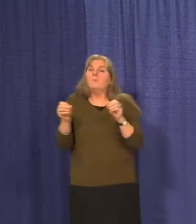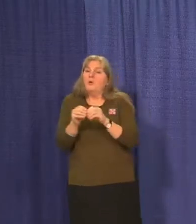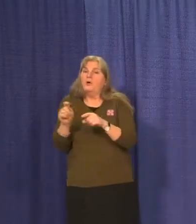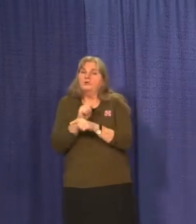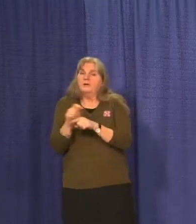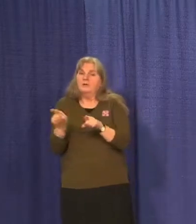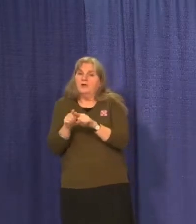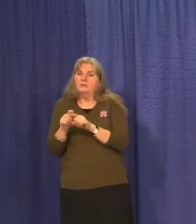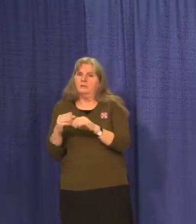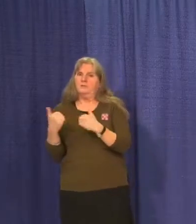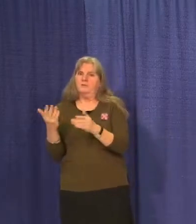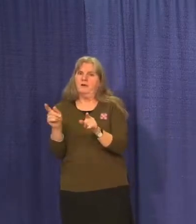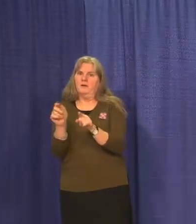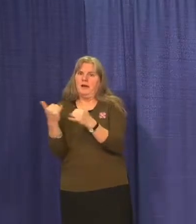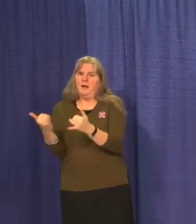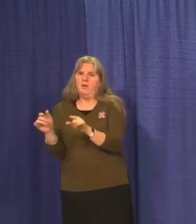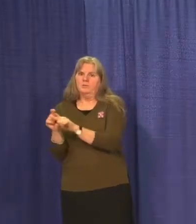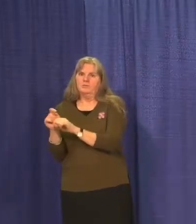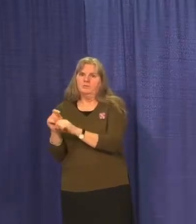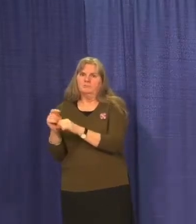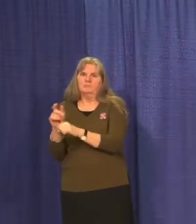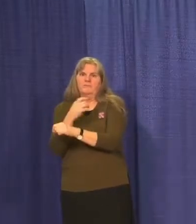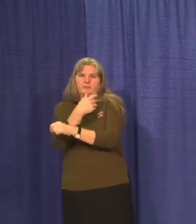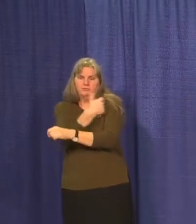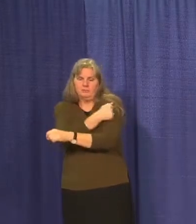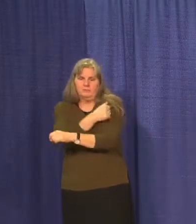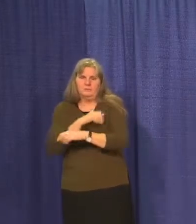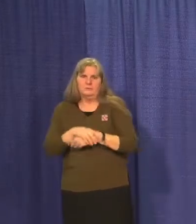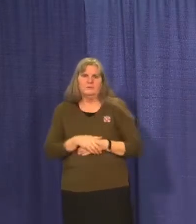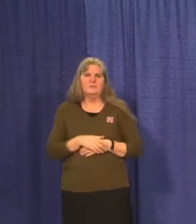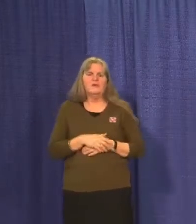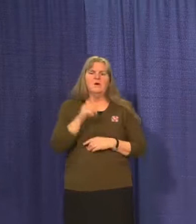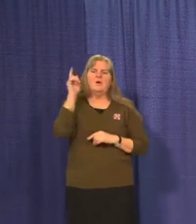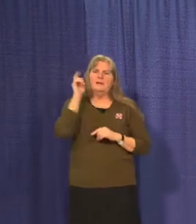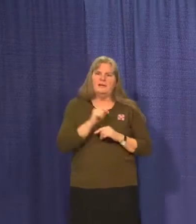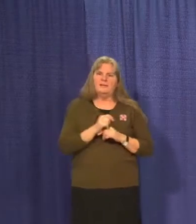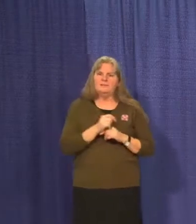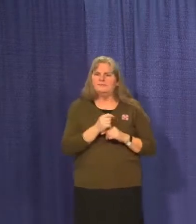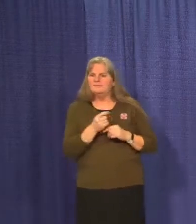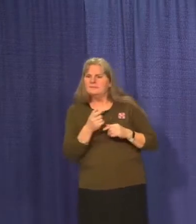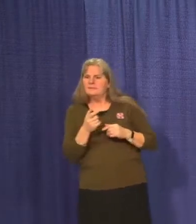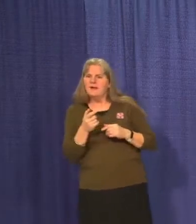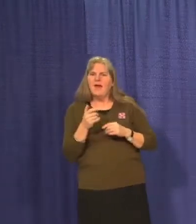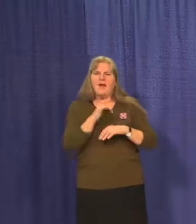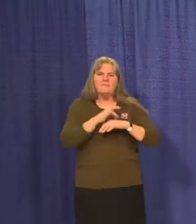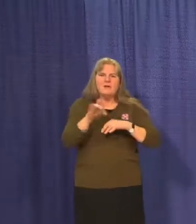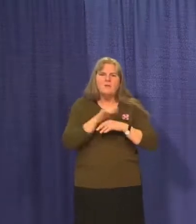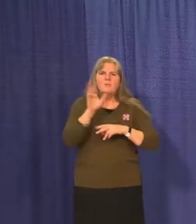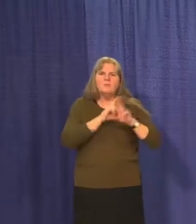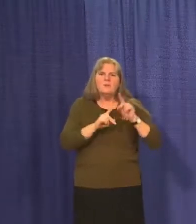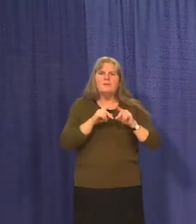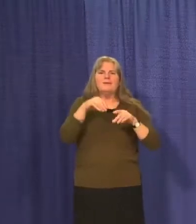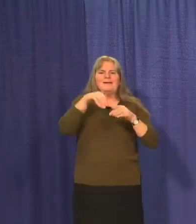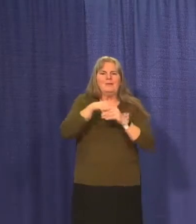heirs is still going on. These ultimately mean less hands on deck of the Whitehorse clinic until we ready up for the